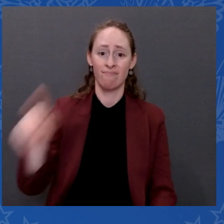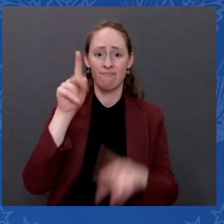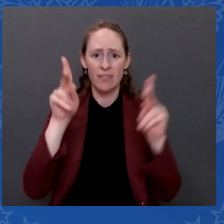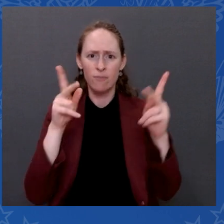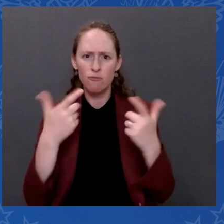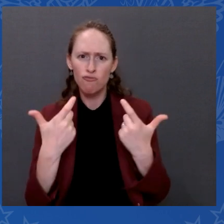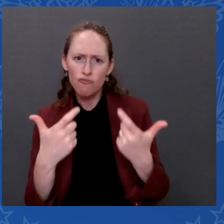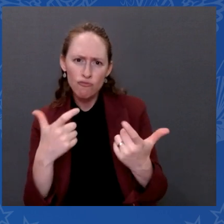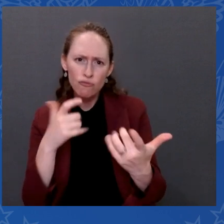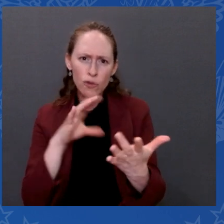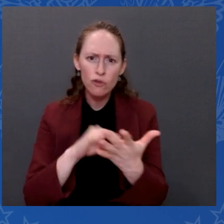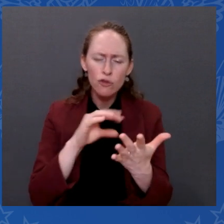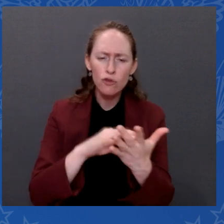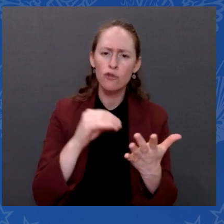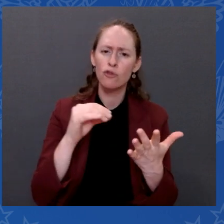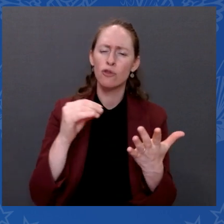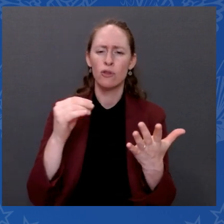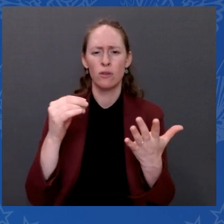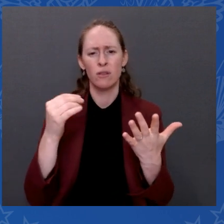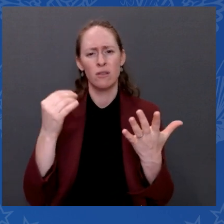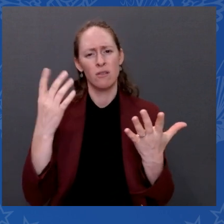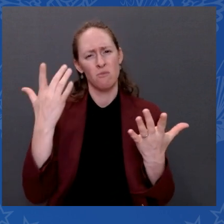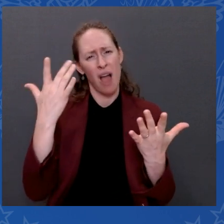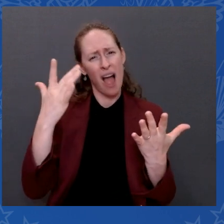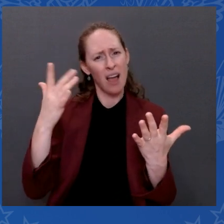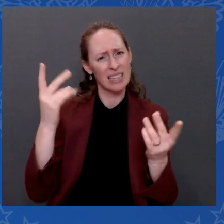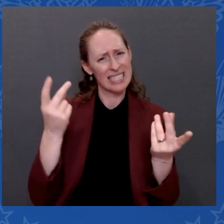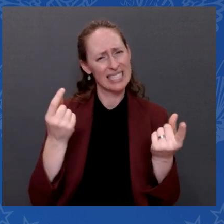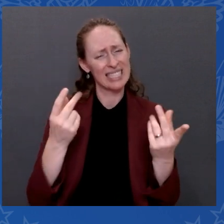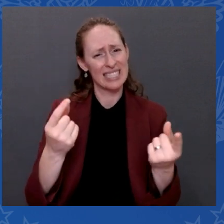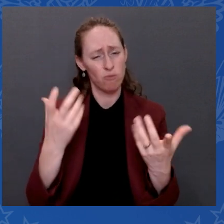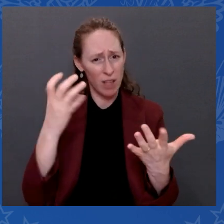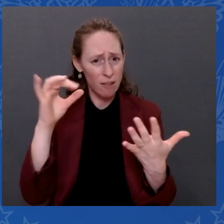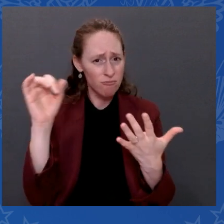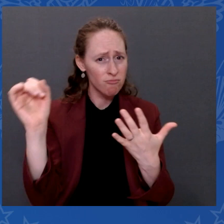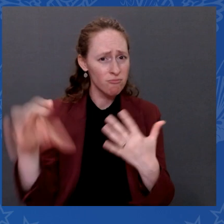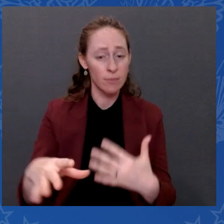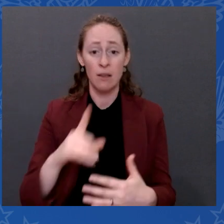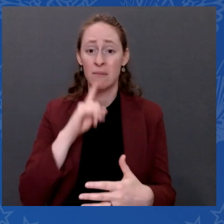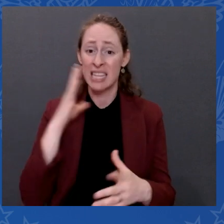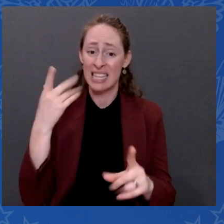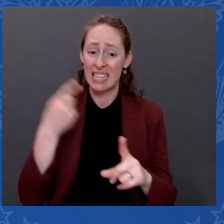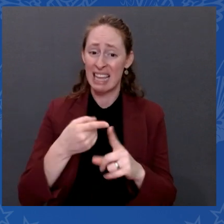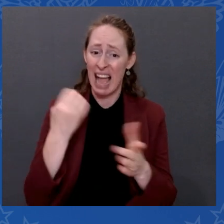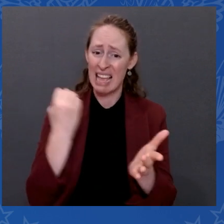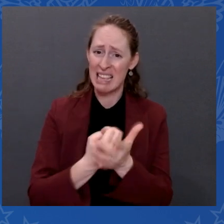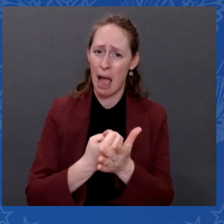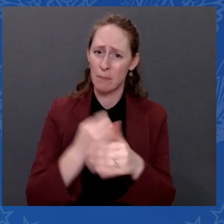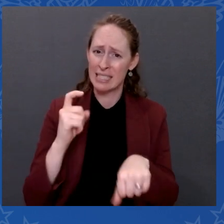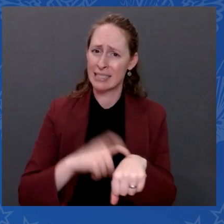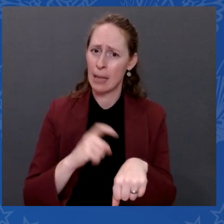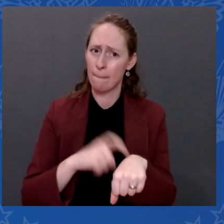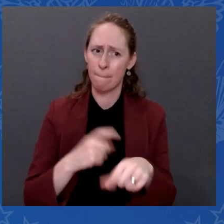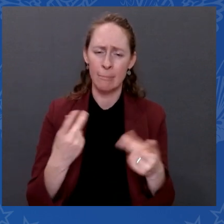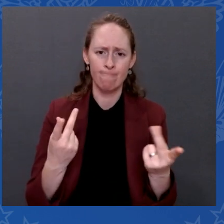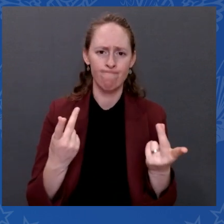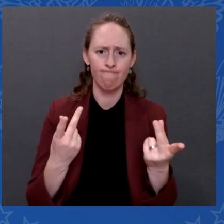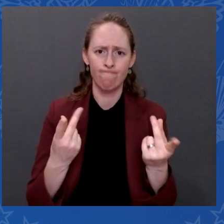First, there's an economic imperative. As we just heard, this bill is going to supercharge our efforts to make semiconductors --